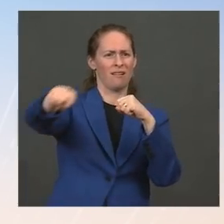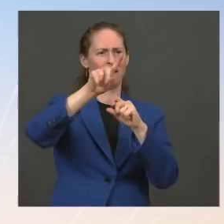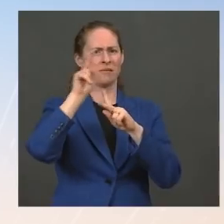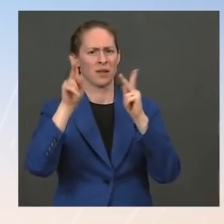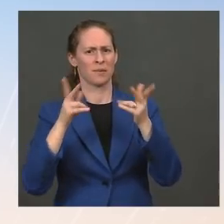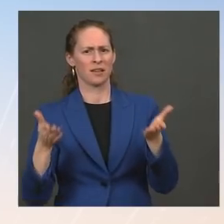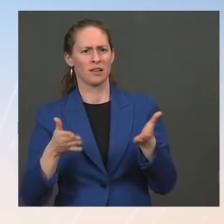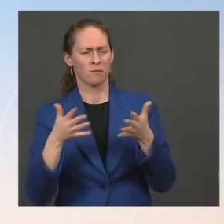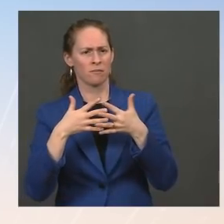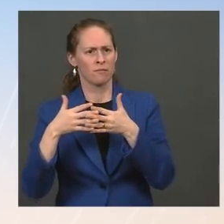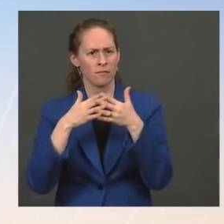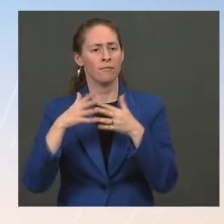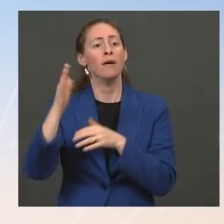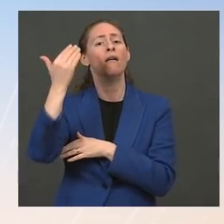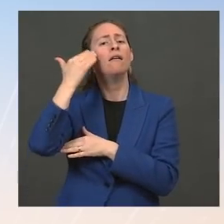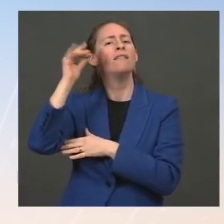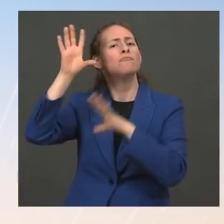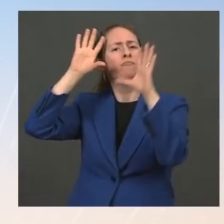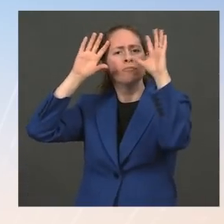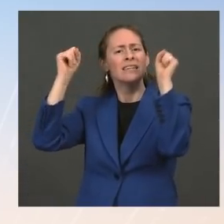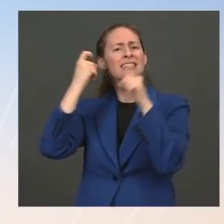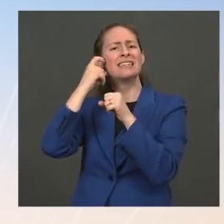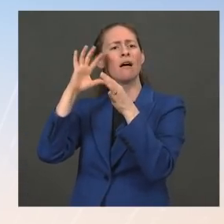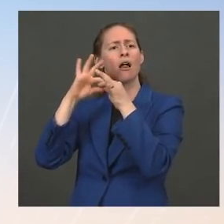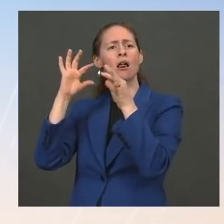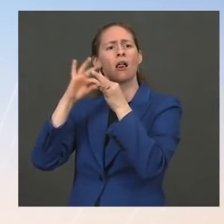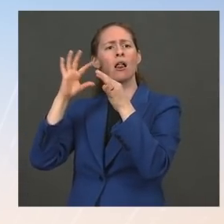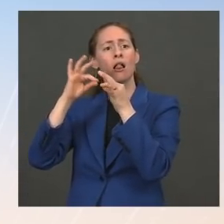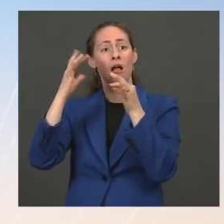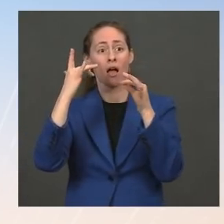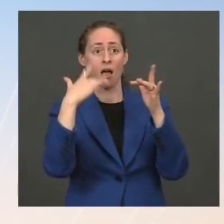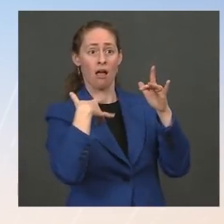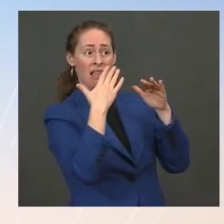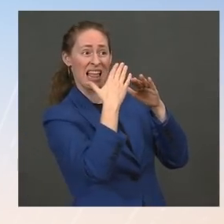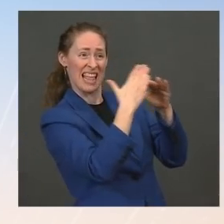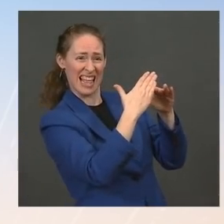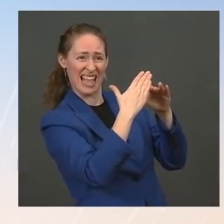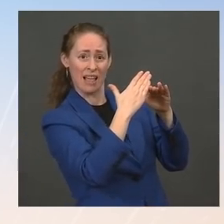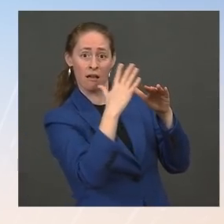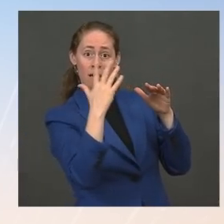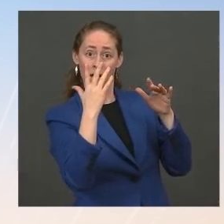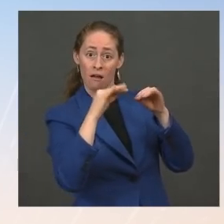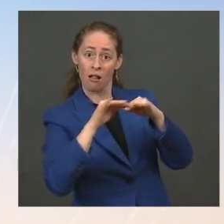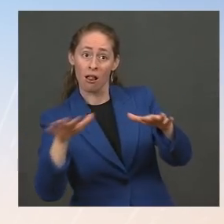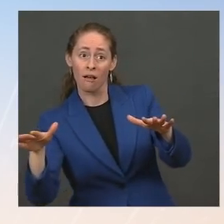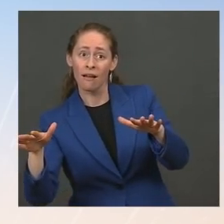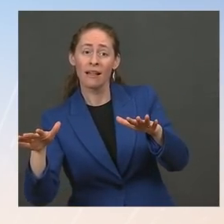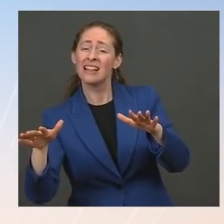And that delay is going to help us have necessary time to do the research by our health and medical teams,